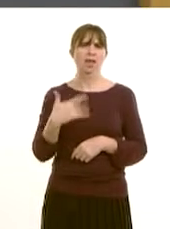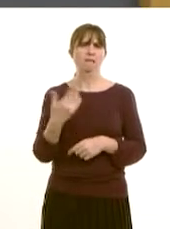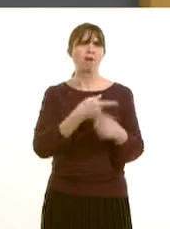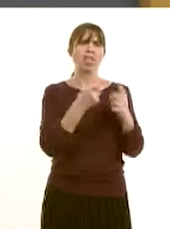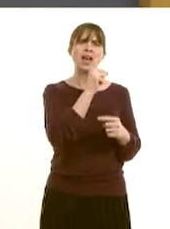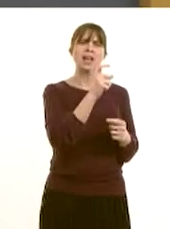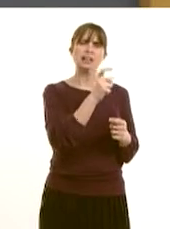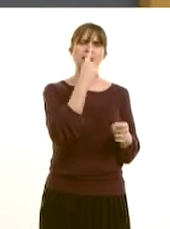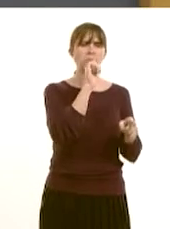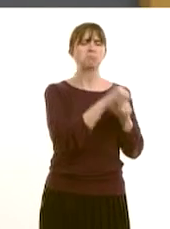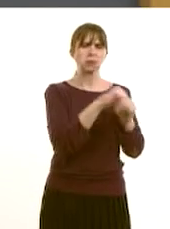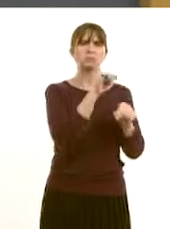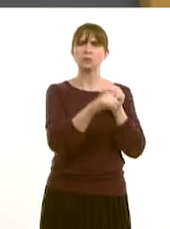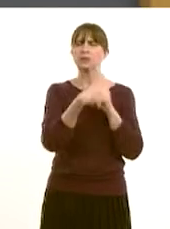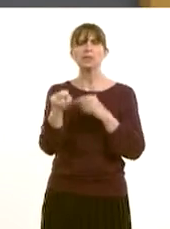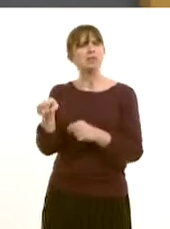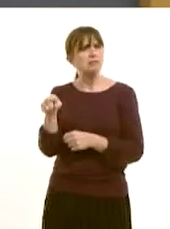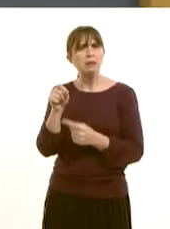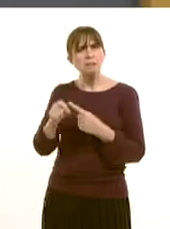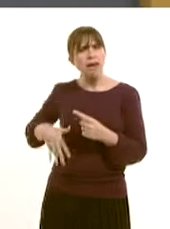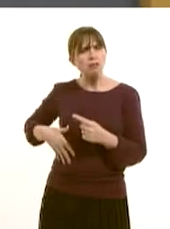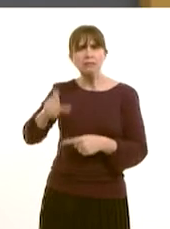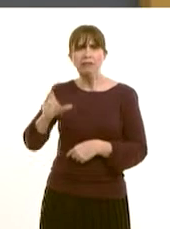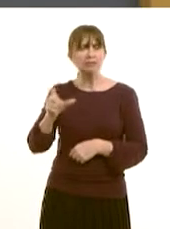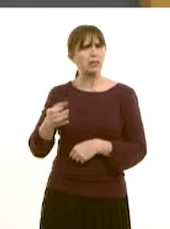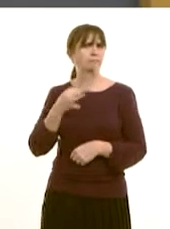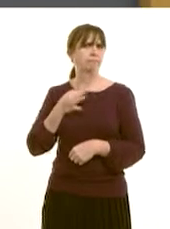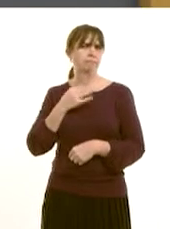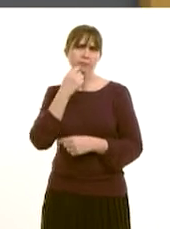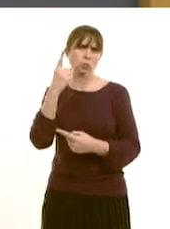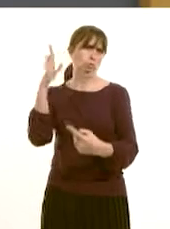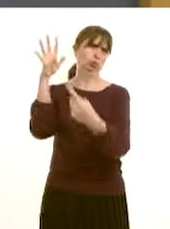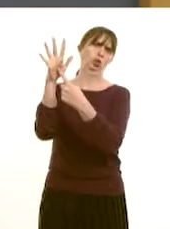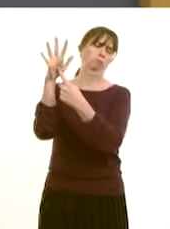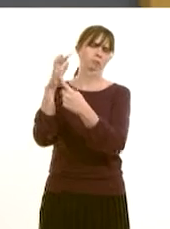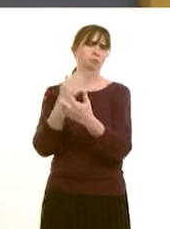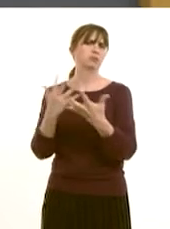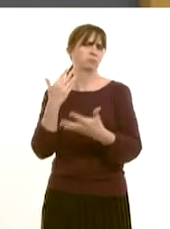The National Institute for Health and Care Excellence has said that the cancer drug Abraxane